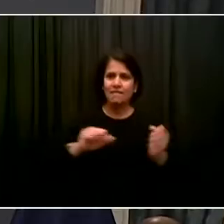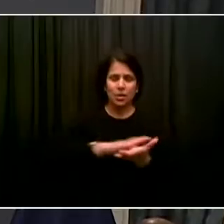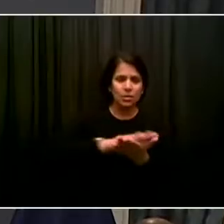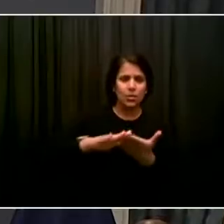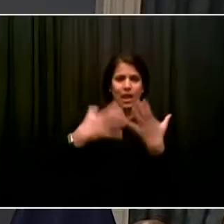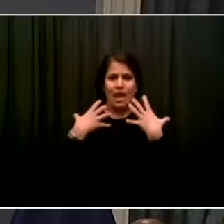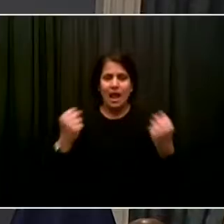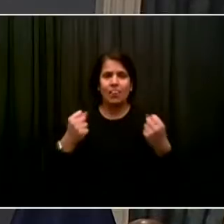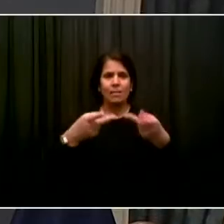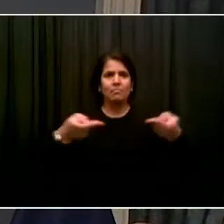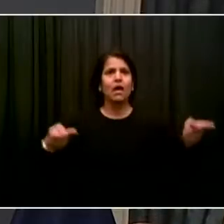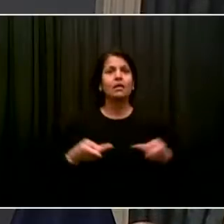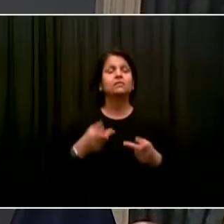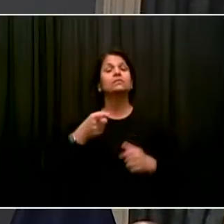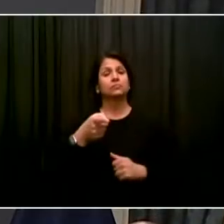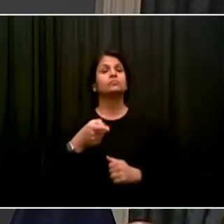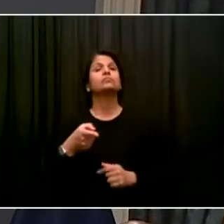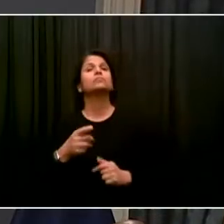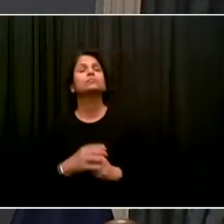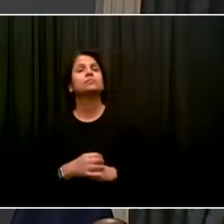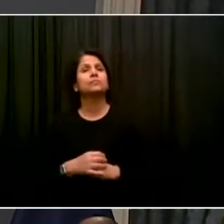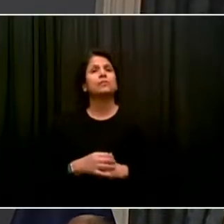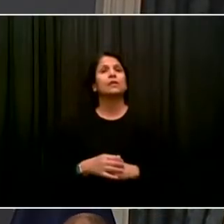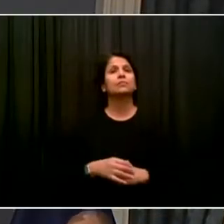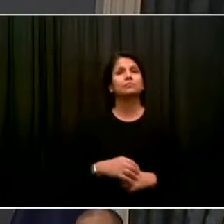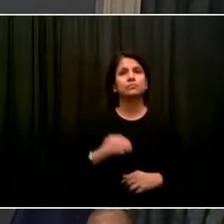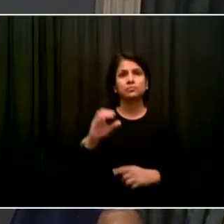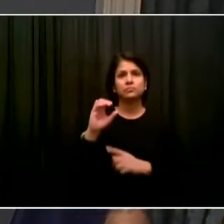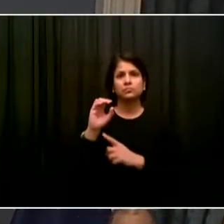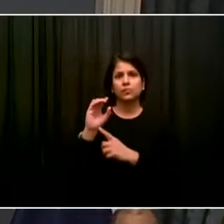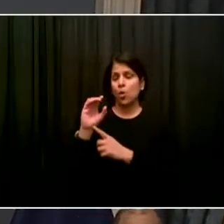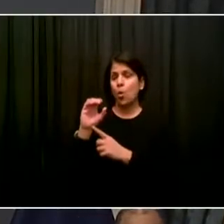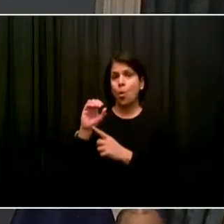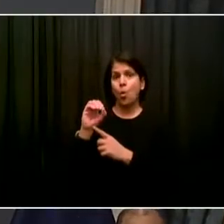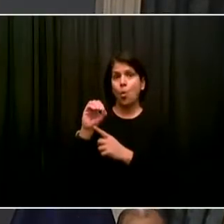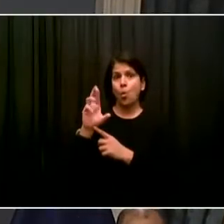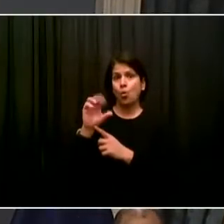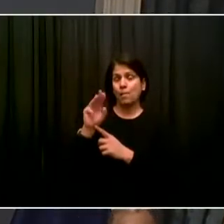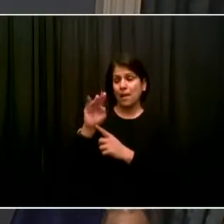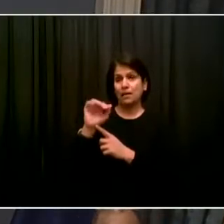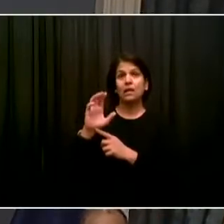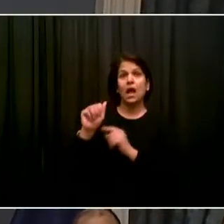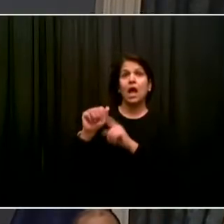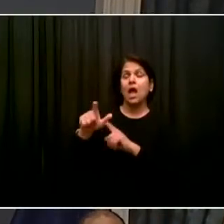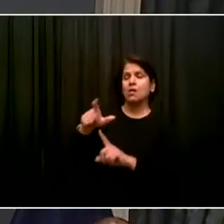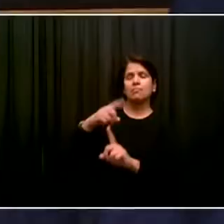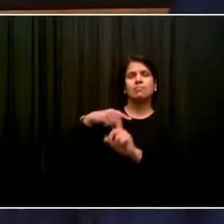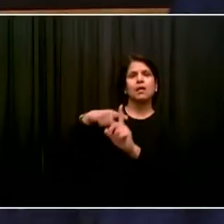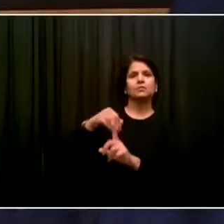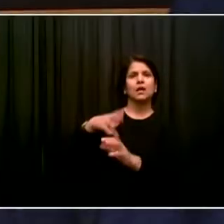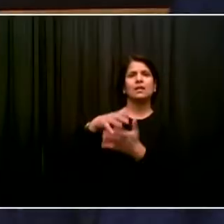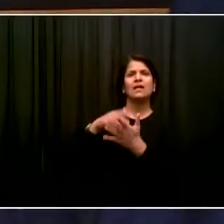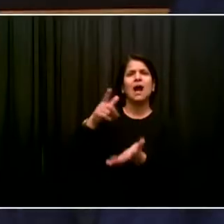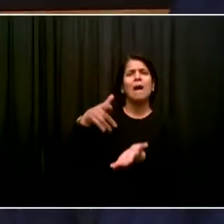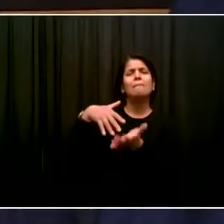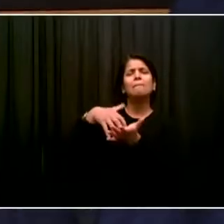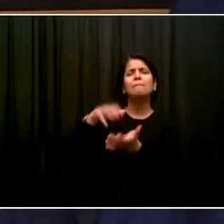ARE PROGRESSING SO FAR. Reporter: GOOD MRNOING.